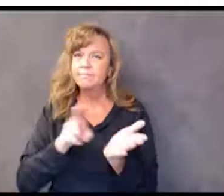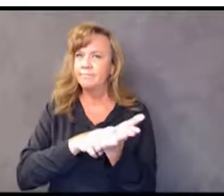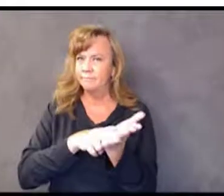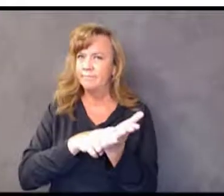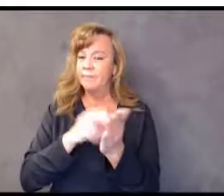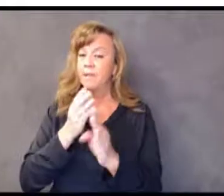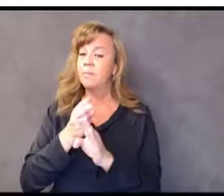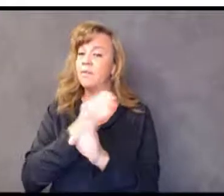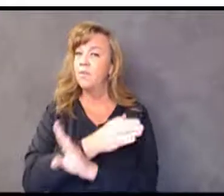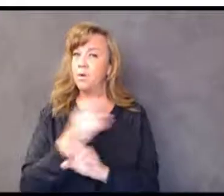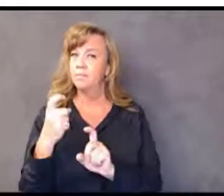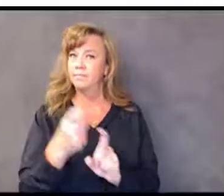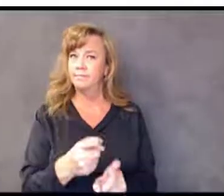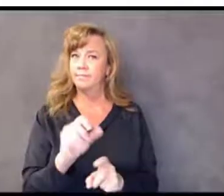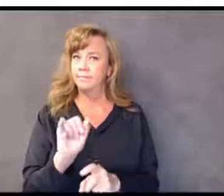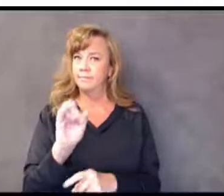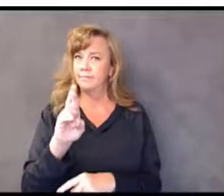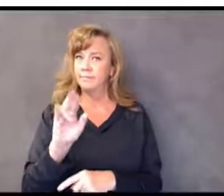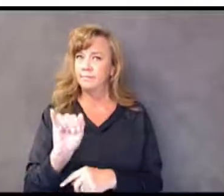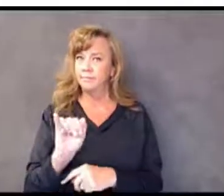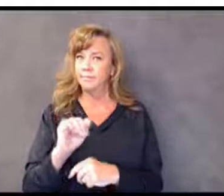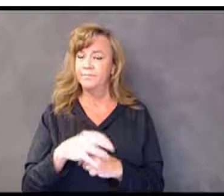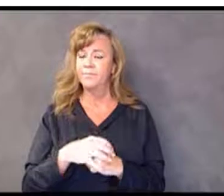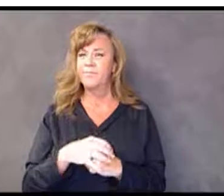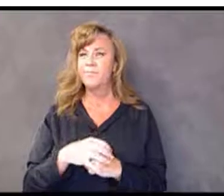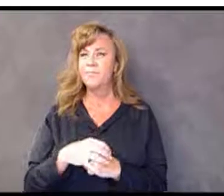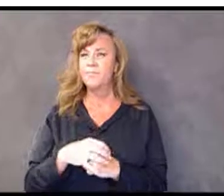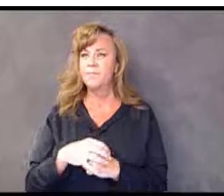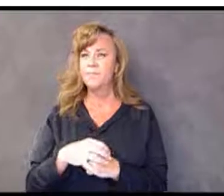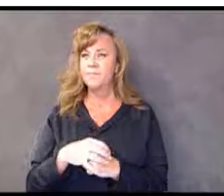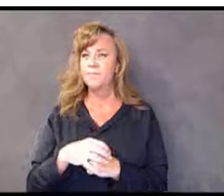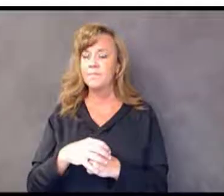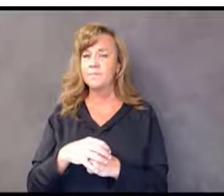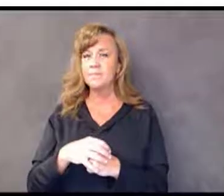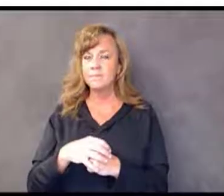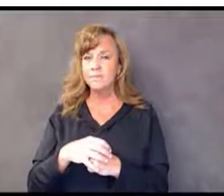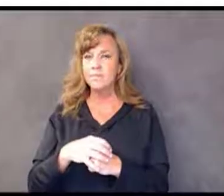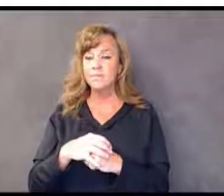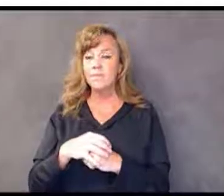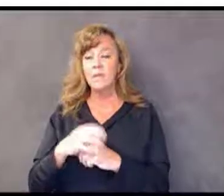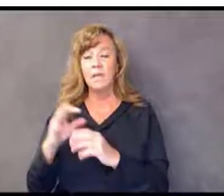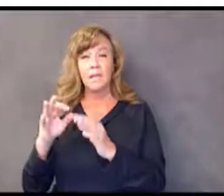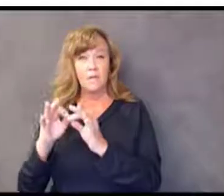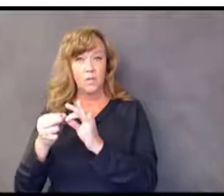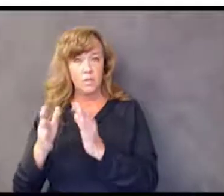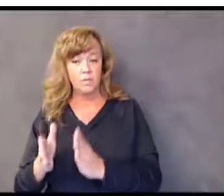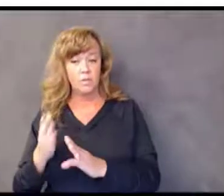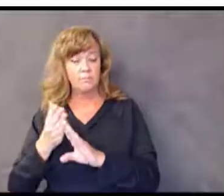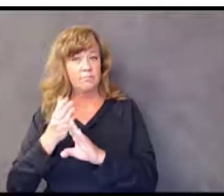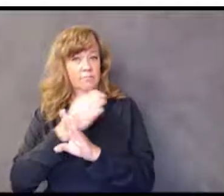Interpreters should also take time prior to administering the assessment to become familiar